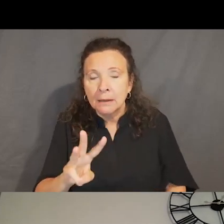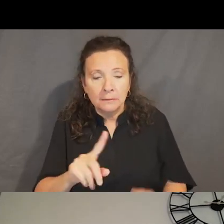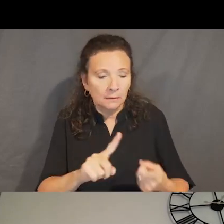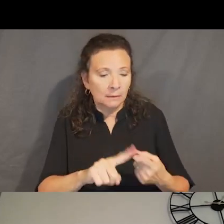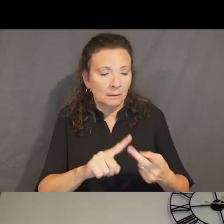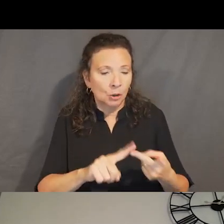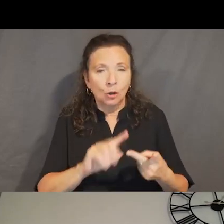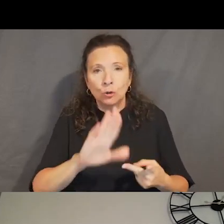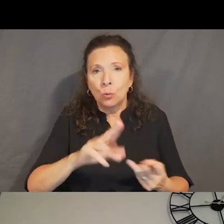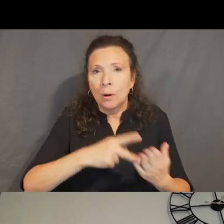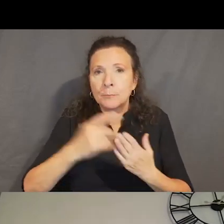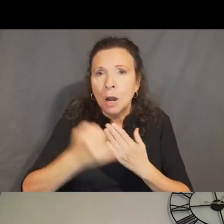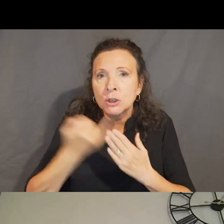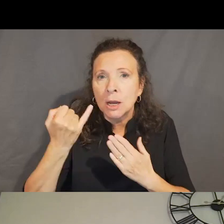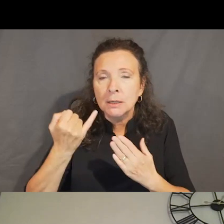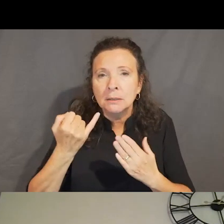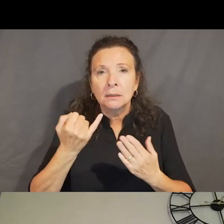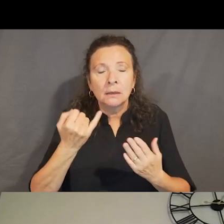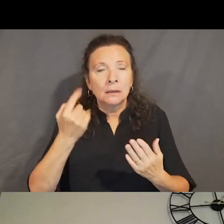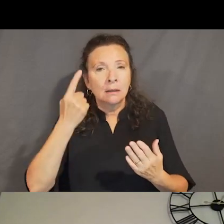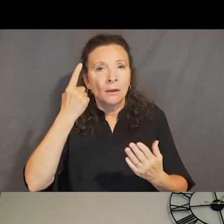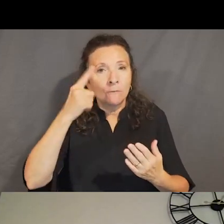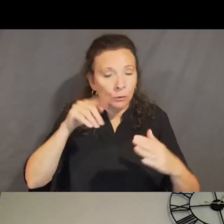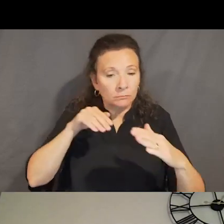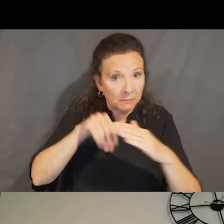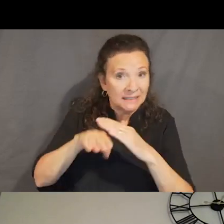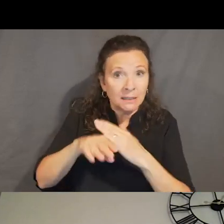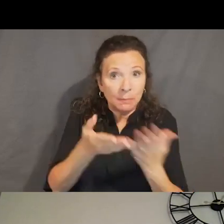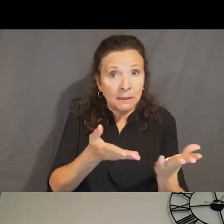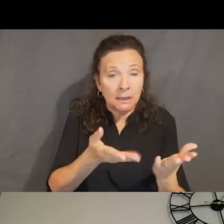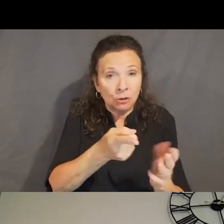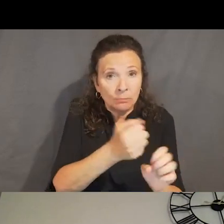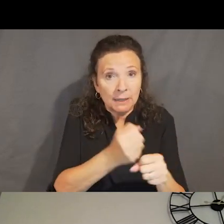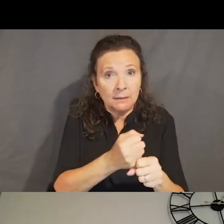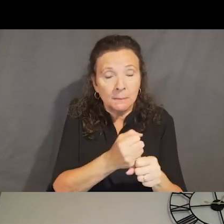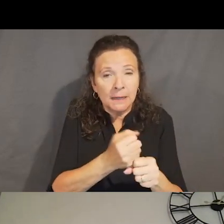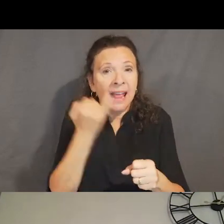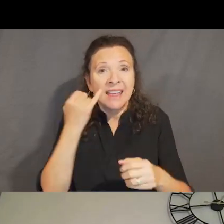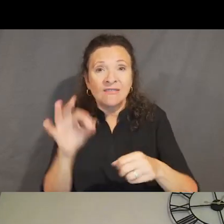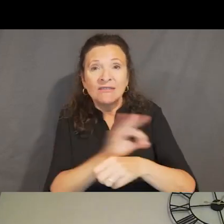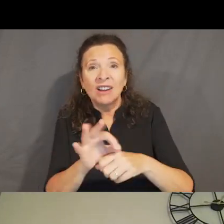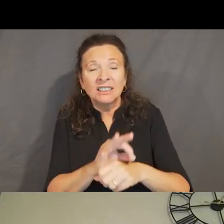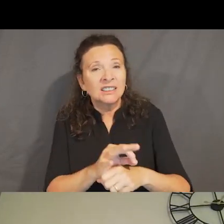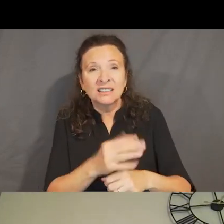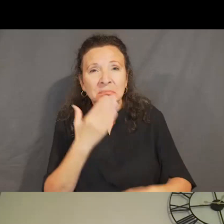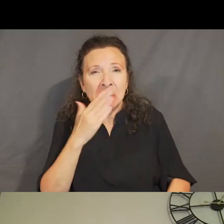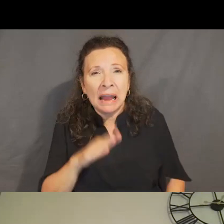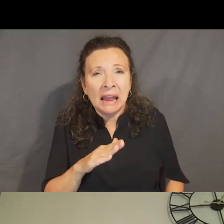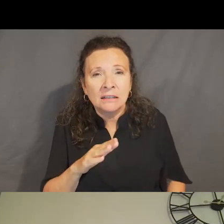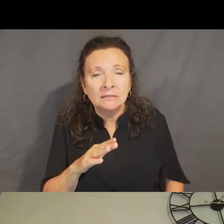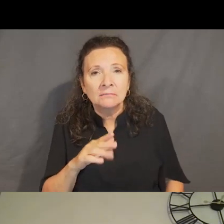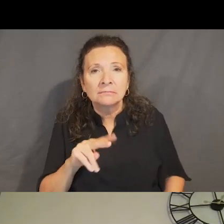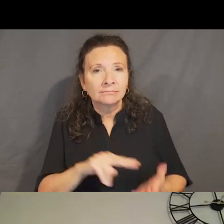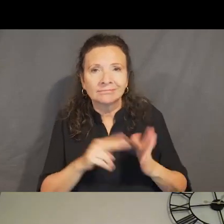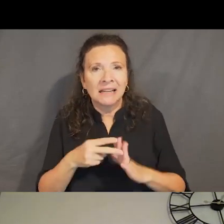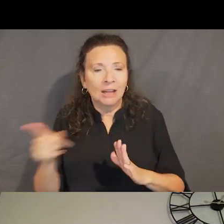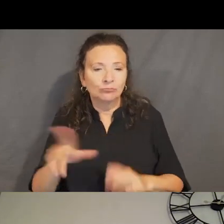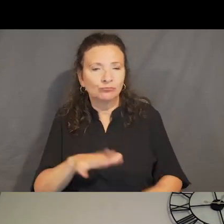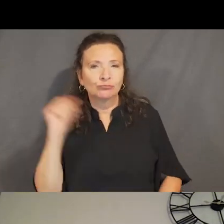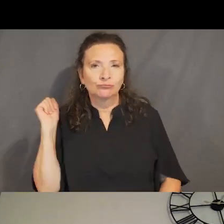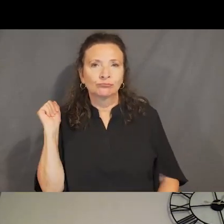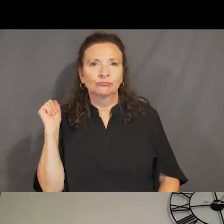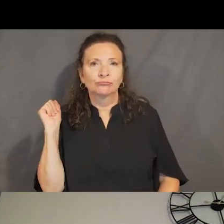have produced to be accessible, if it functions poorly. And that includes if it is inaccessible.